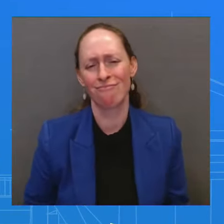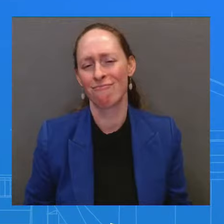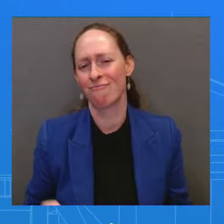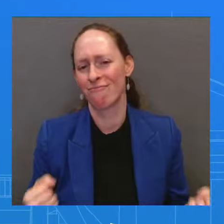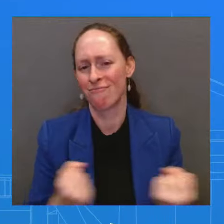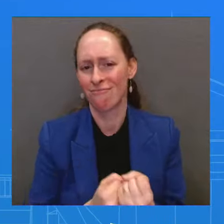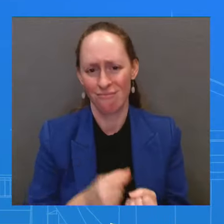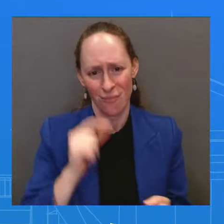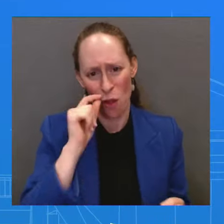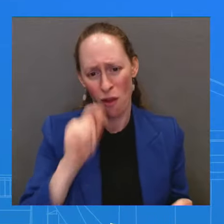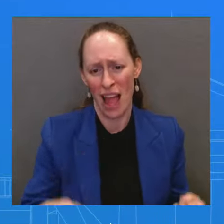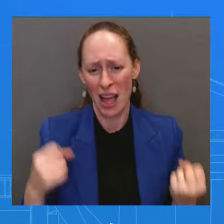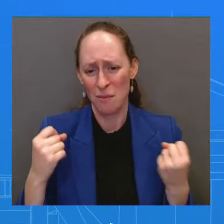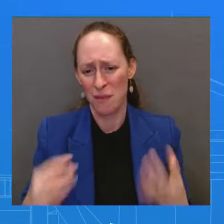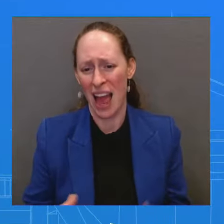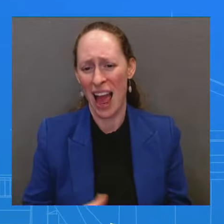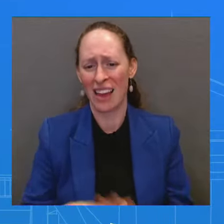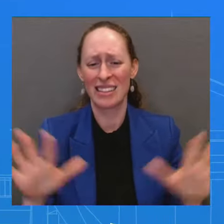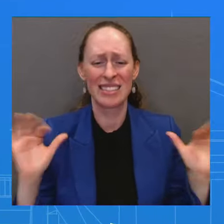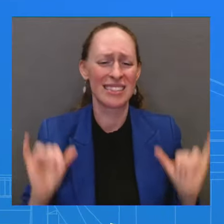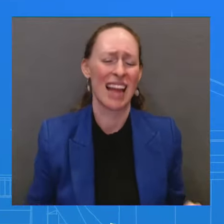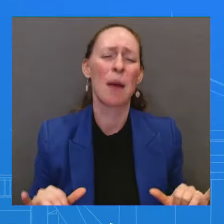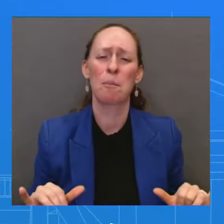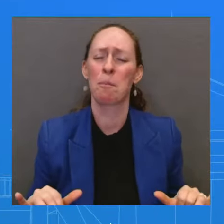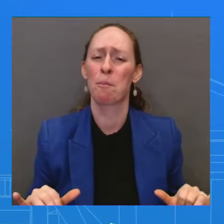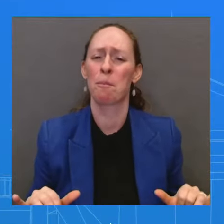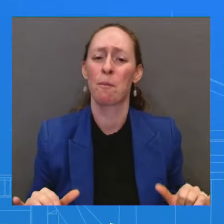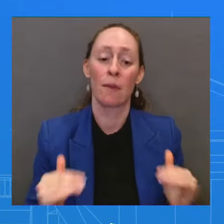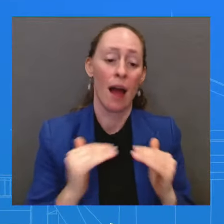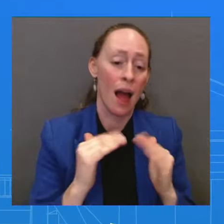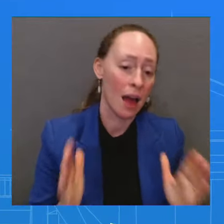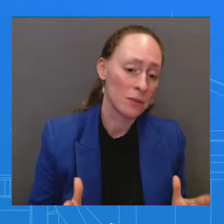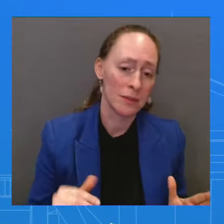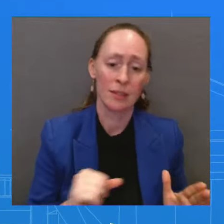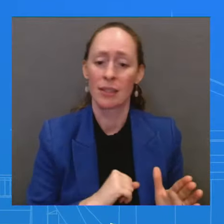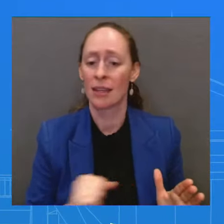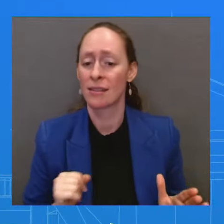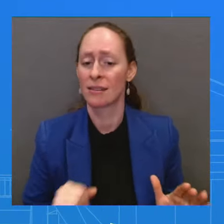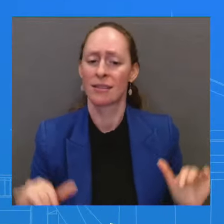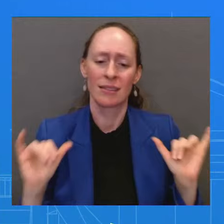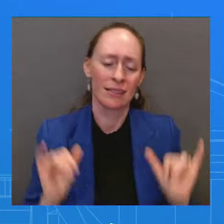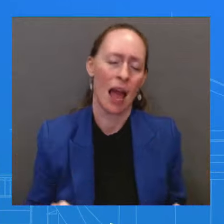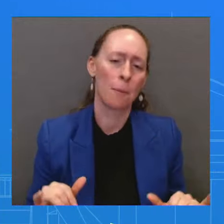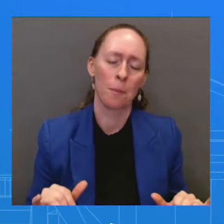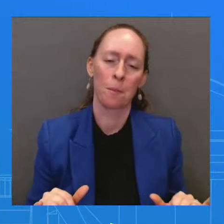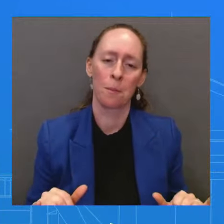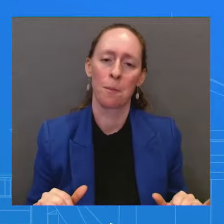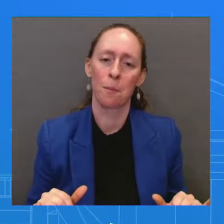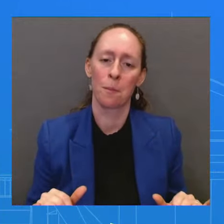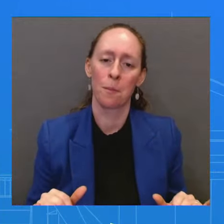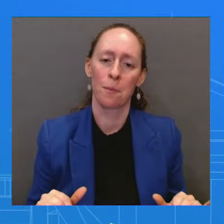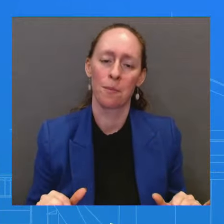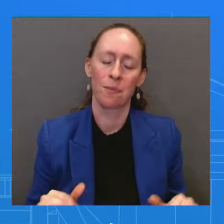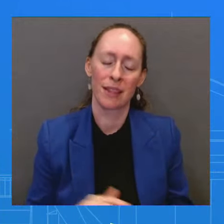Members in the House and in the Senate, both Republicans and Democrats, have been very public about that. And that's what we want to continue to see.